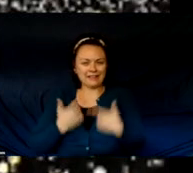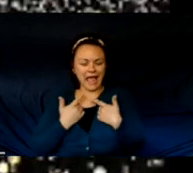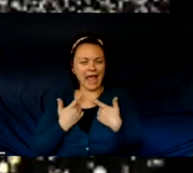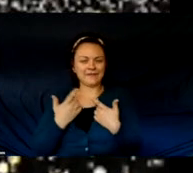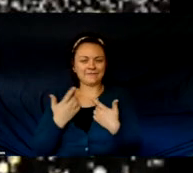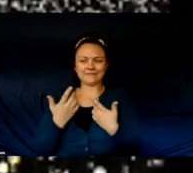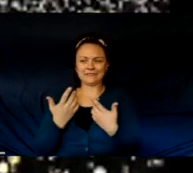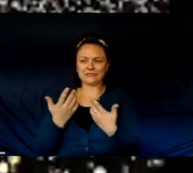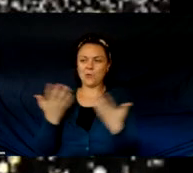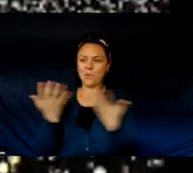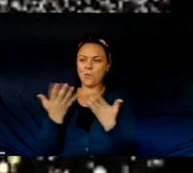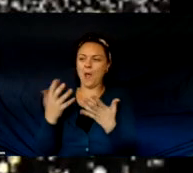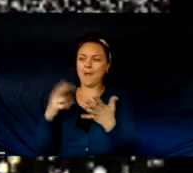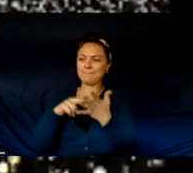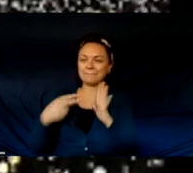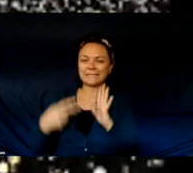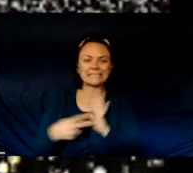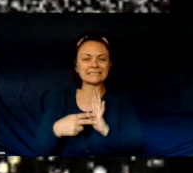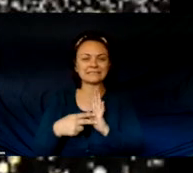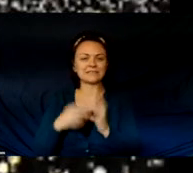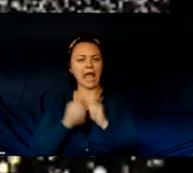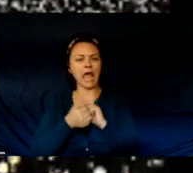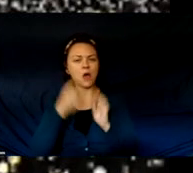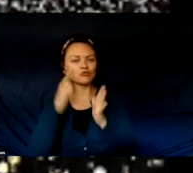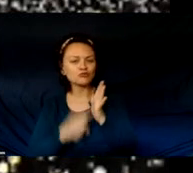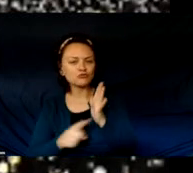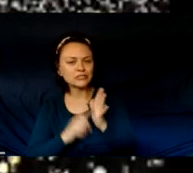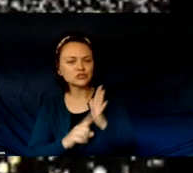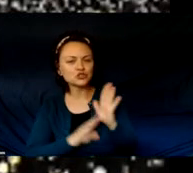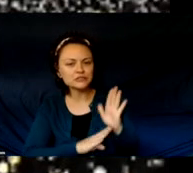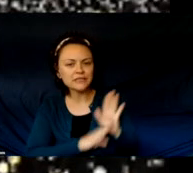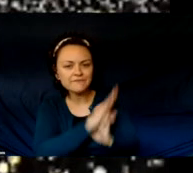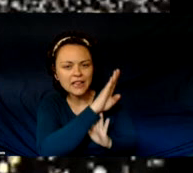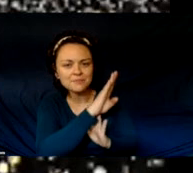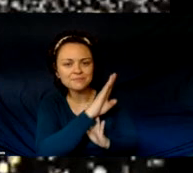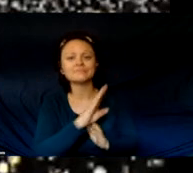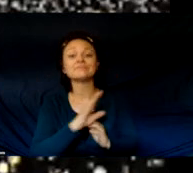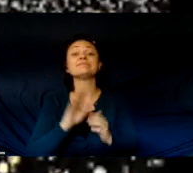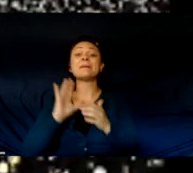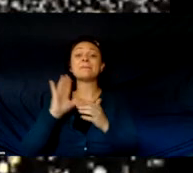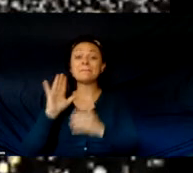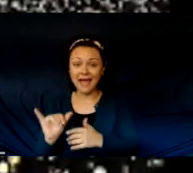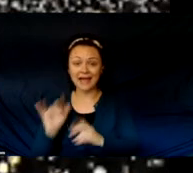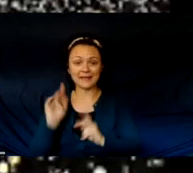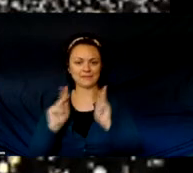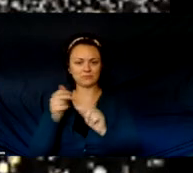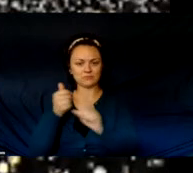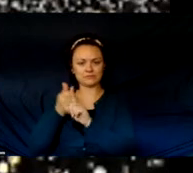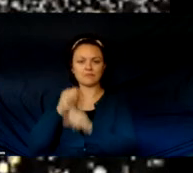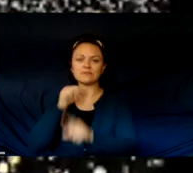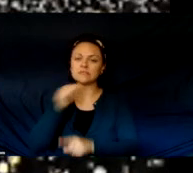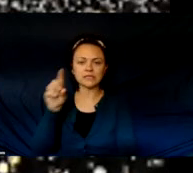How research will be developed by non disabled or temporarily non disabled people.